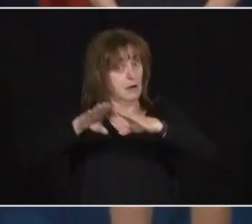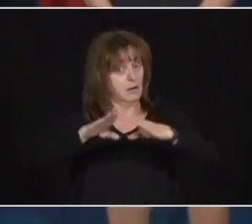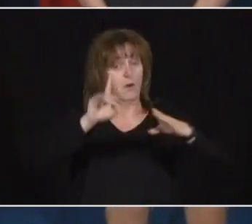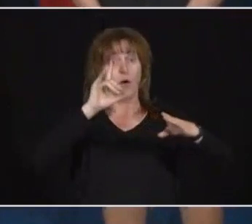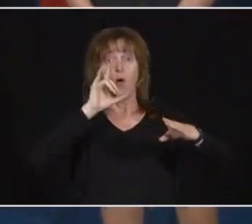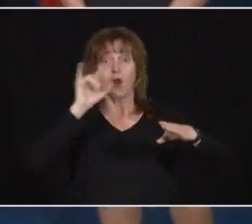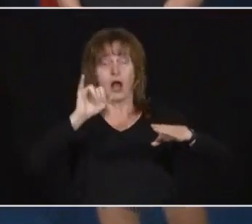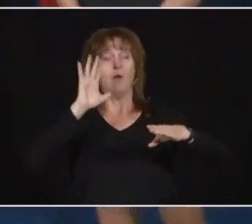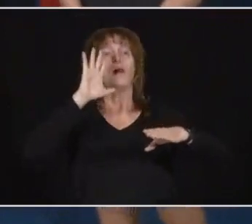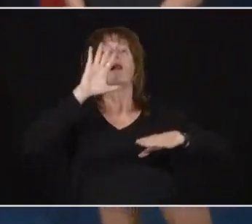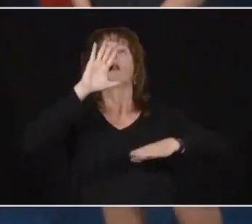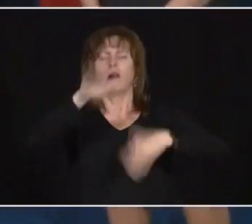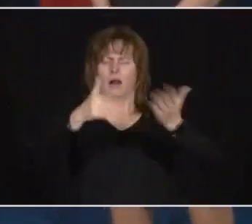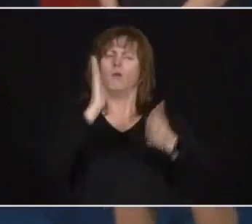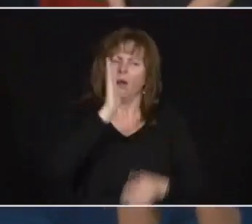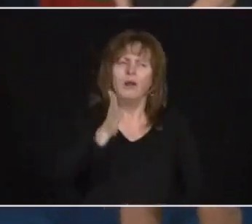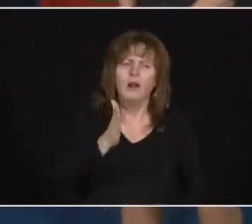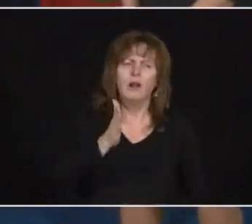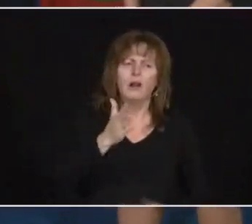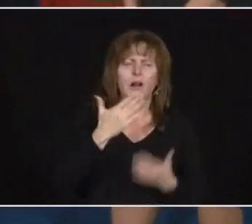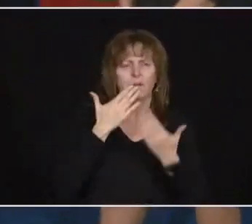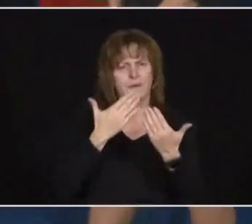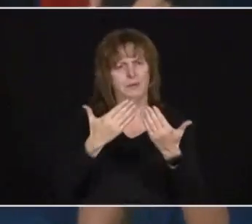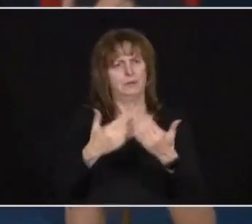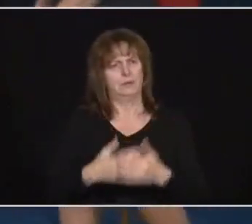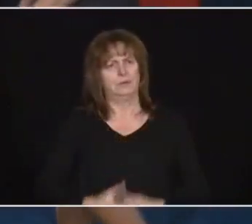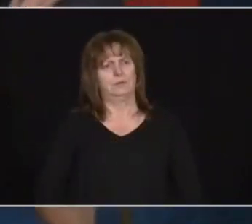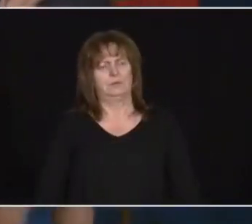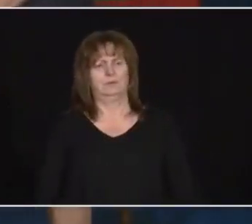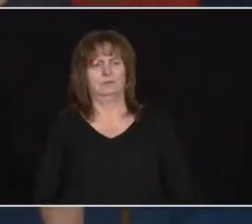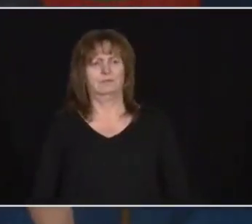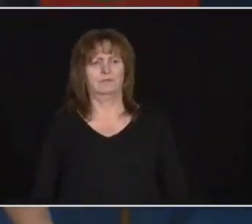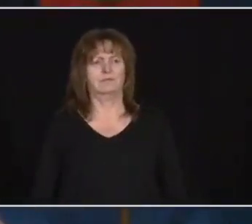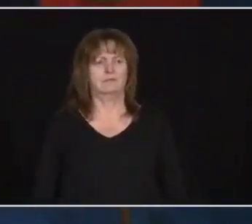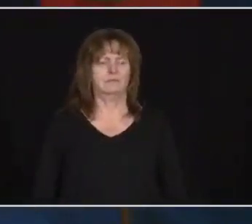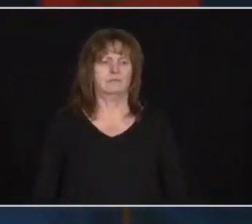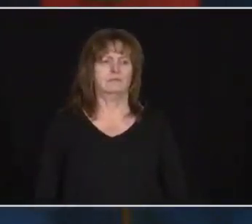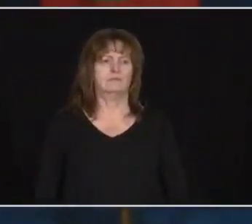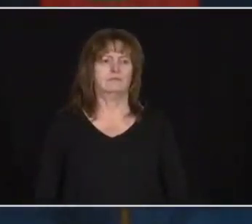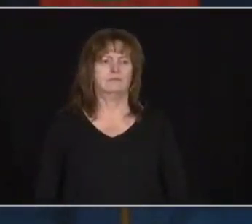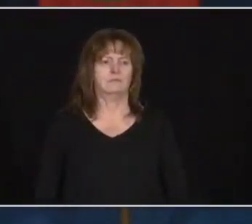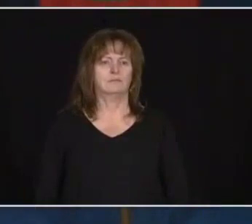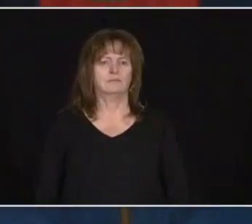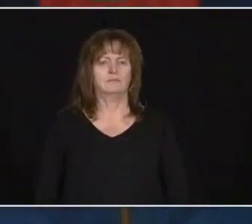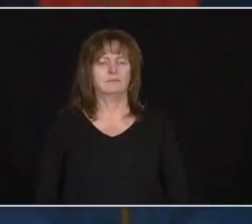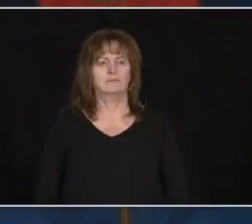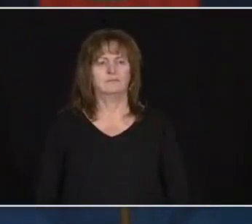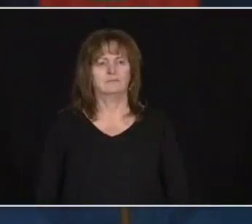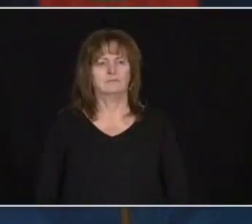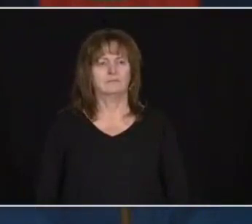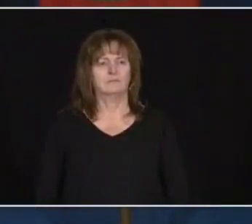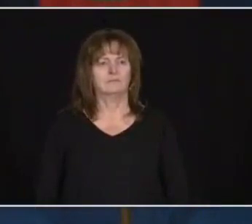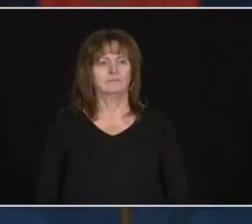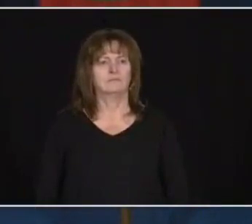We're all working together. We'll get it going. Once we turn it on, watch out. We'll turn it on.